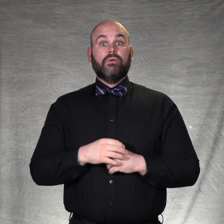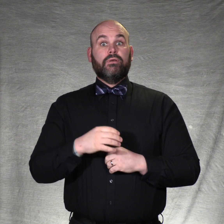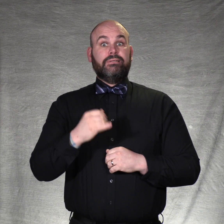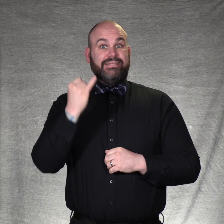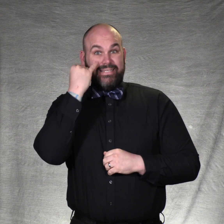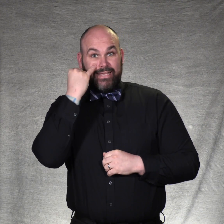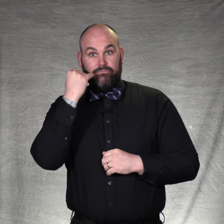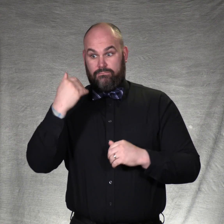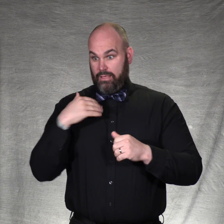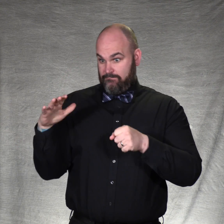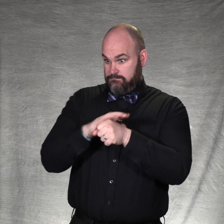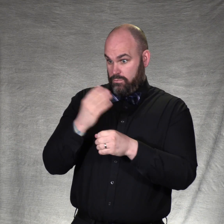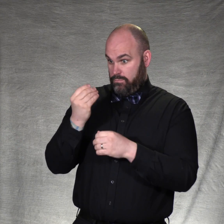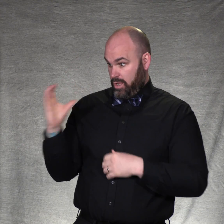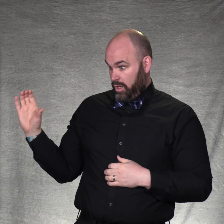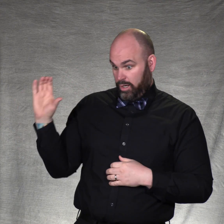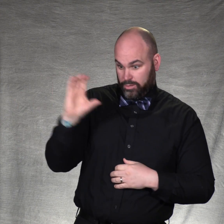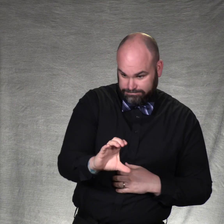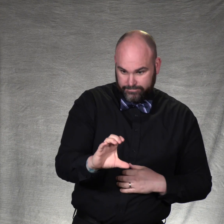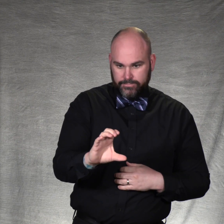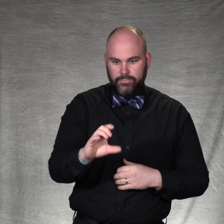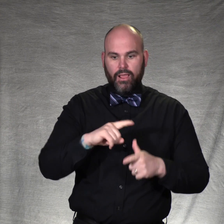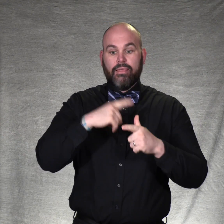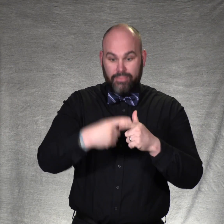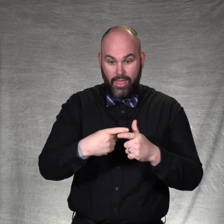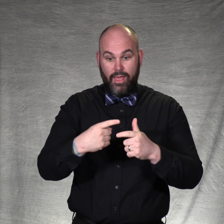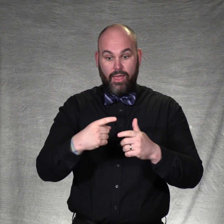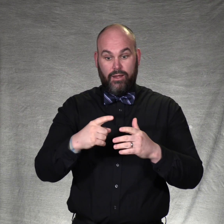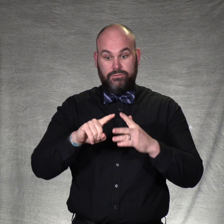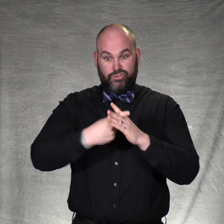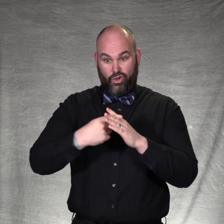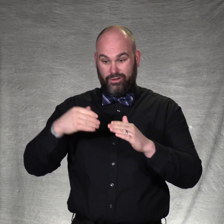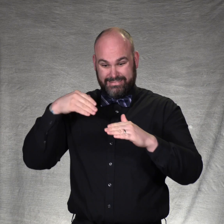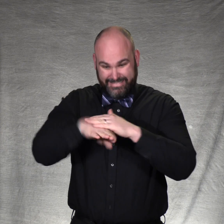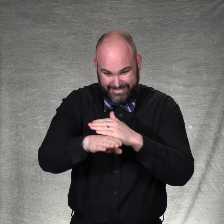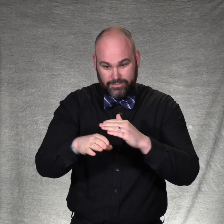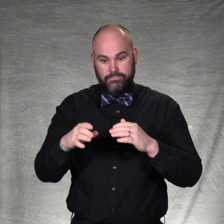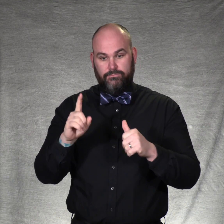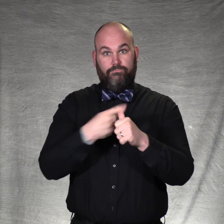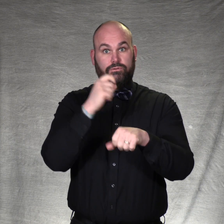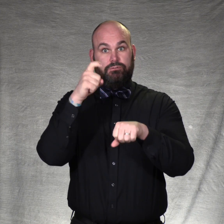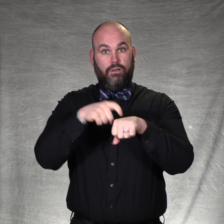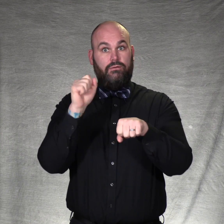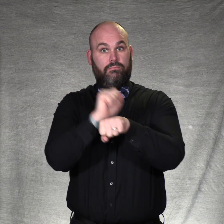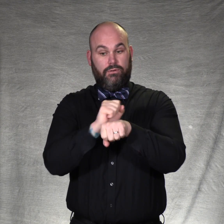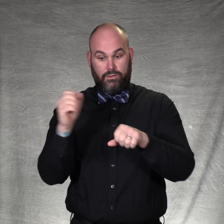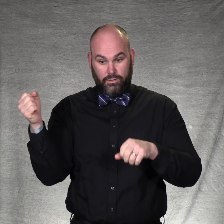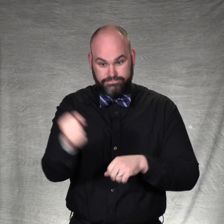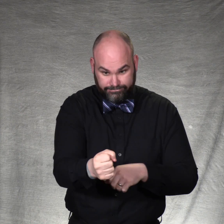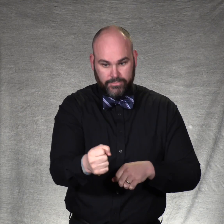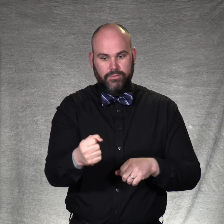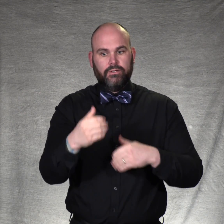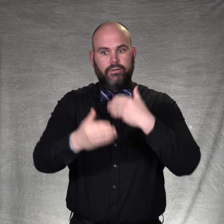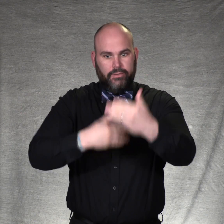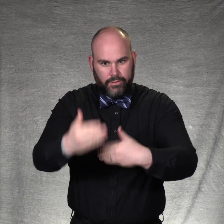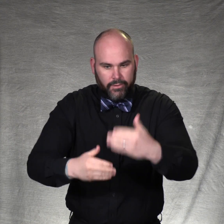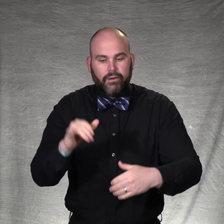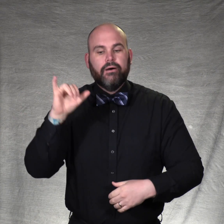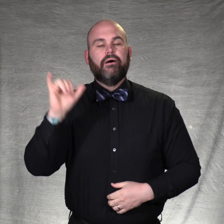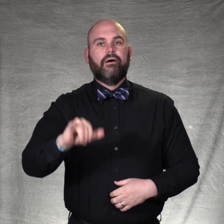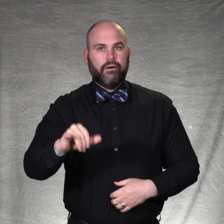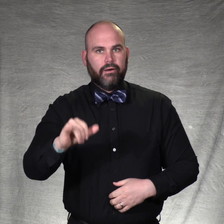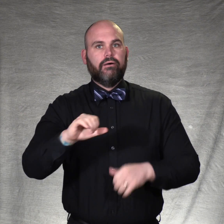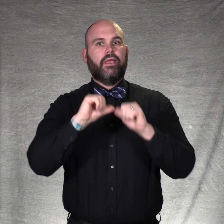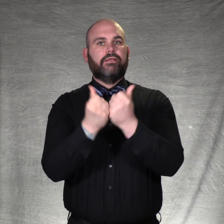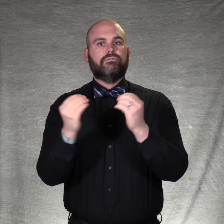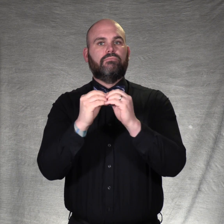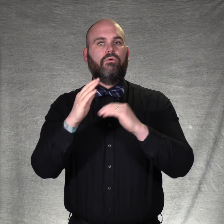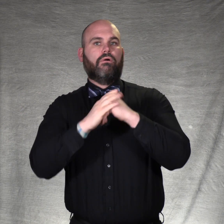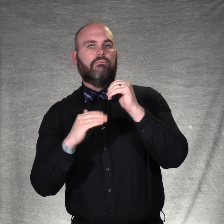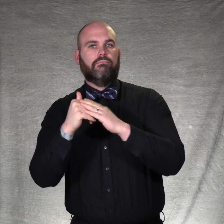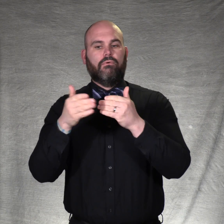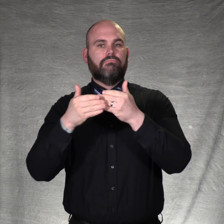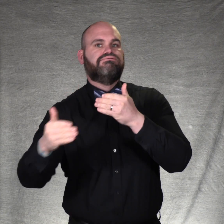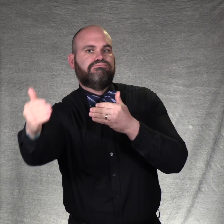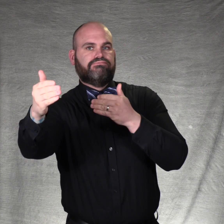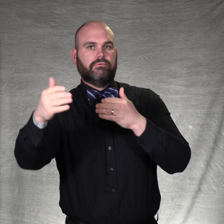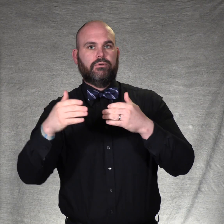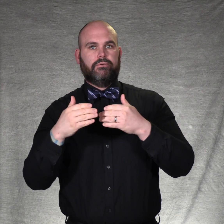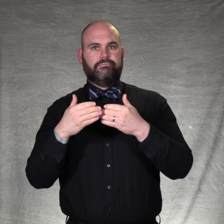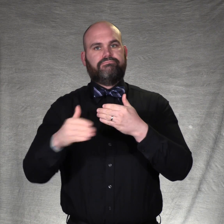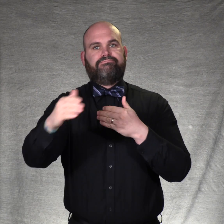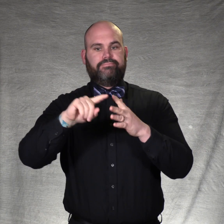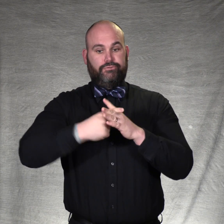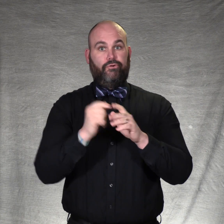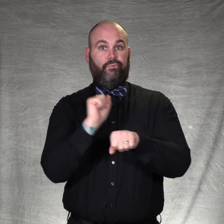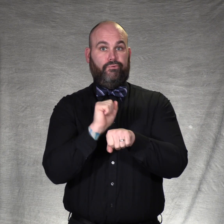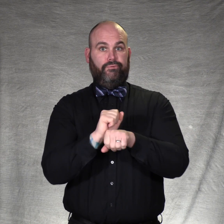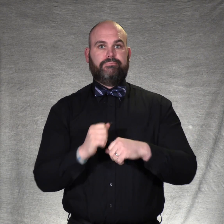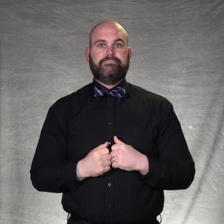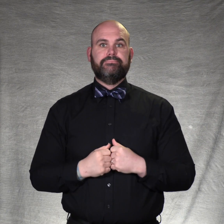if they could get money from the Fund to pay for accommodations, at least at the beginning.